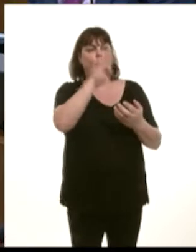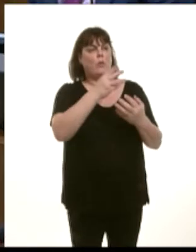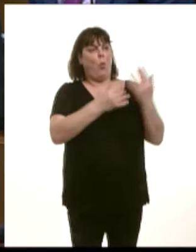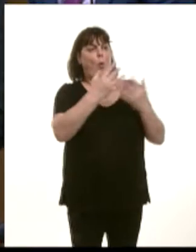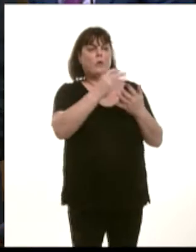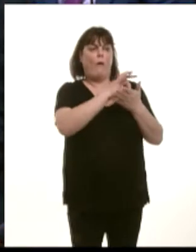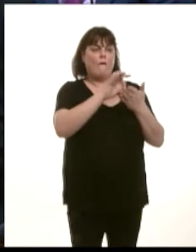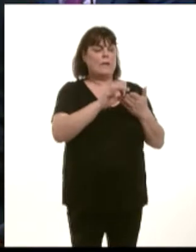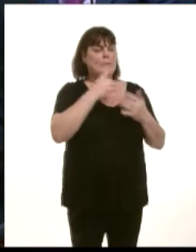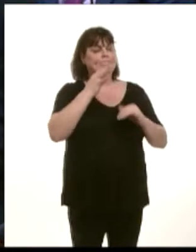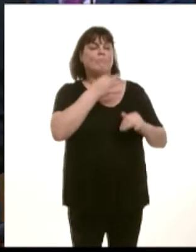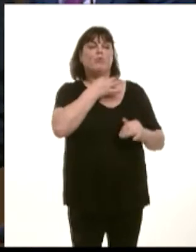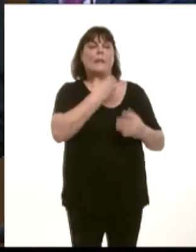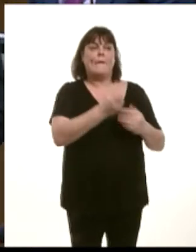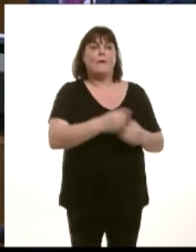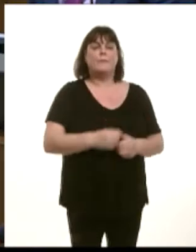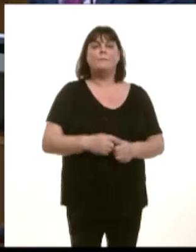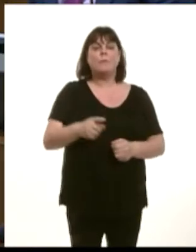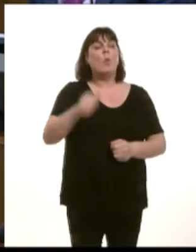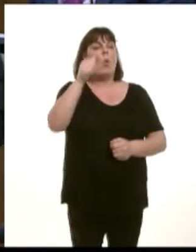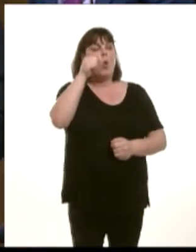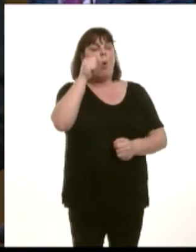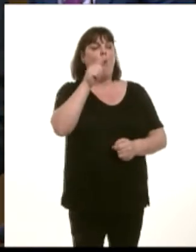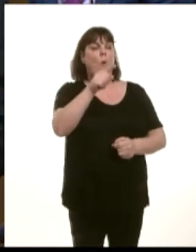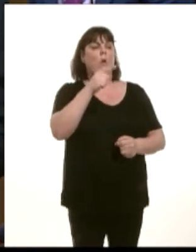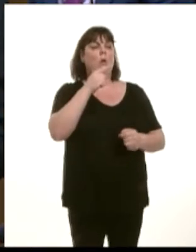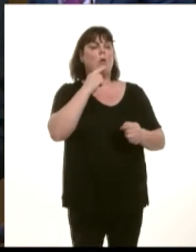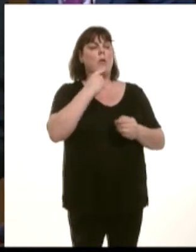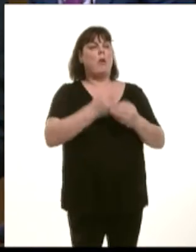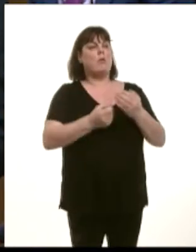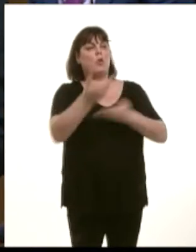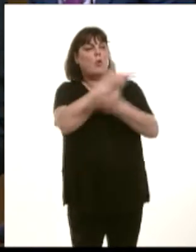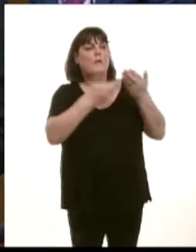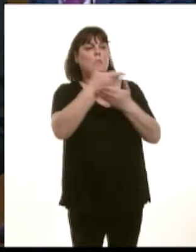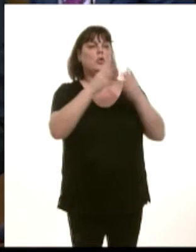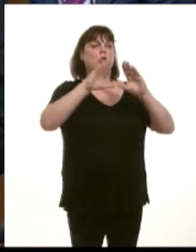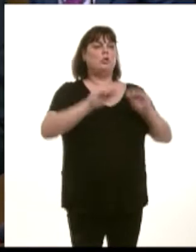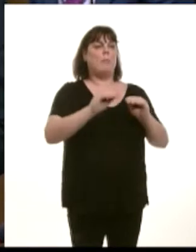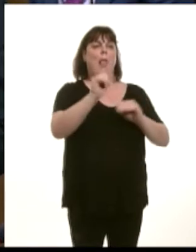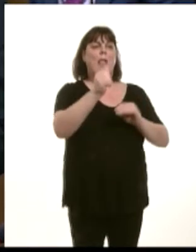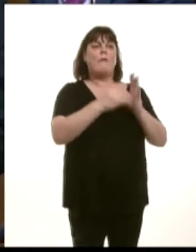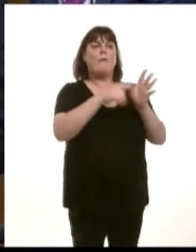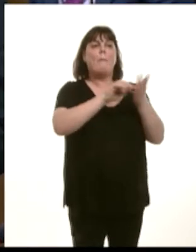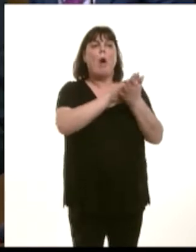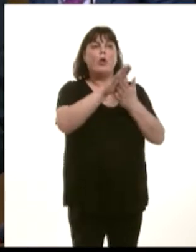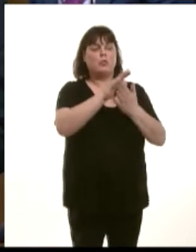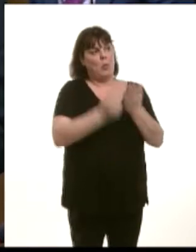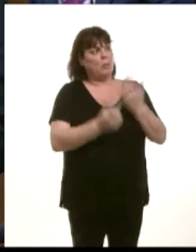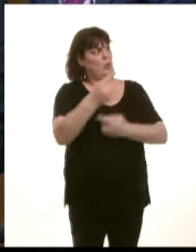Carwyn Jones: Well, the consultation is still open, of course; it closes on 11 March, and I am sure that all will have the opportunity to put forward their views as part of that